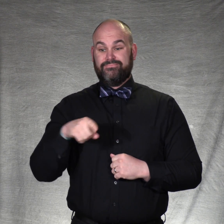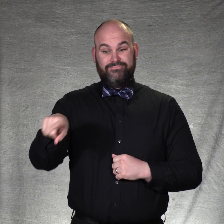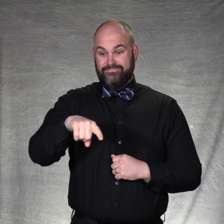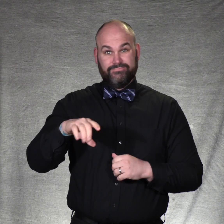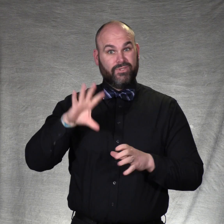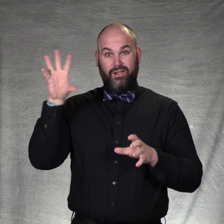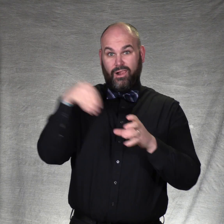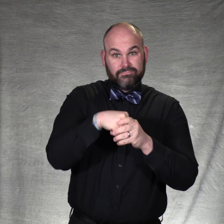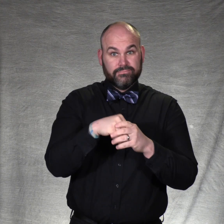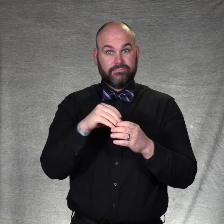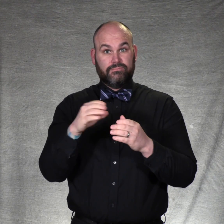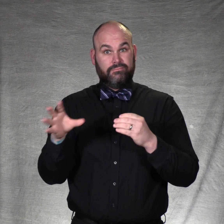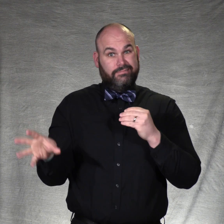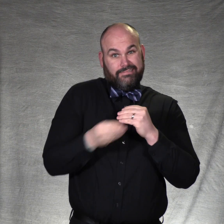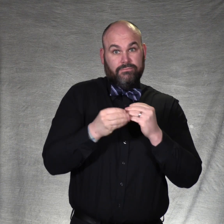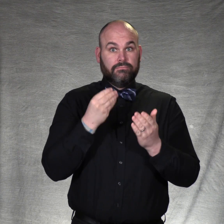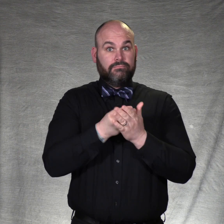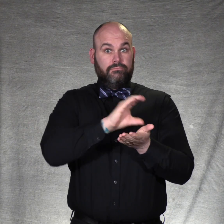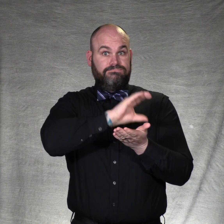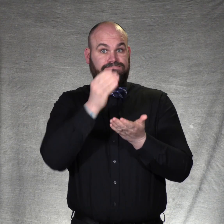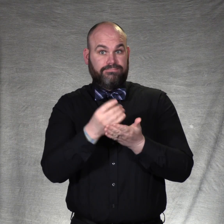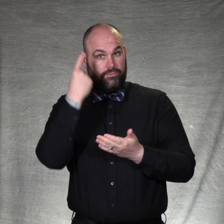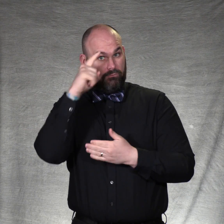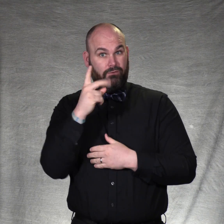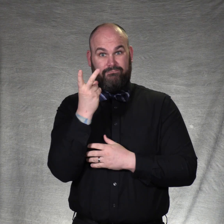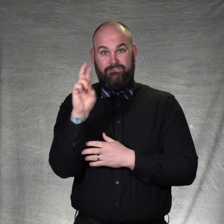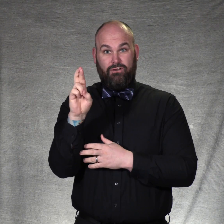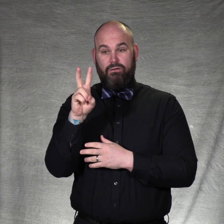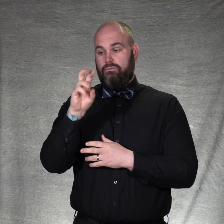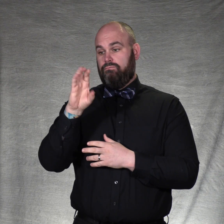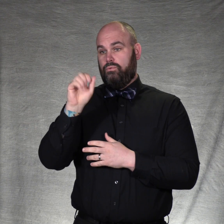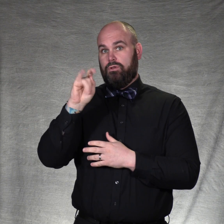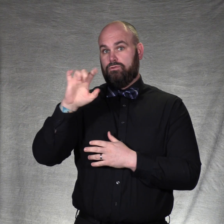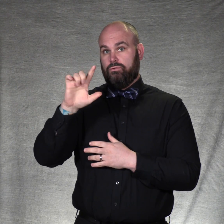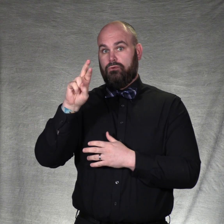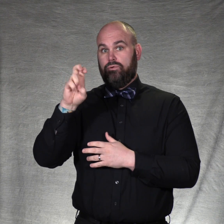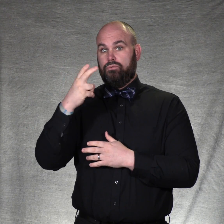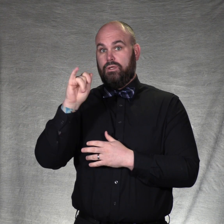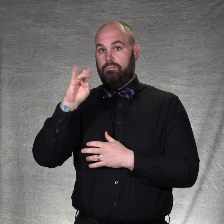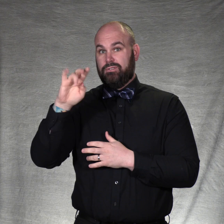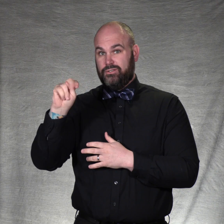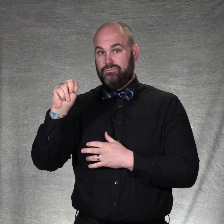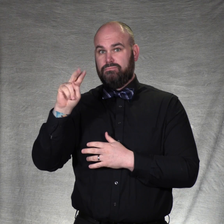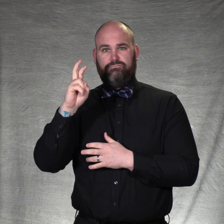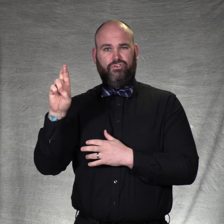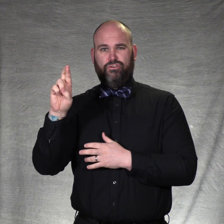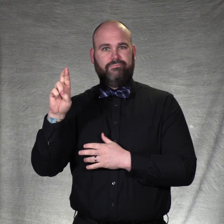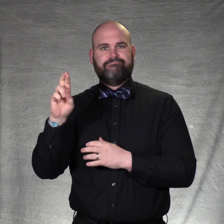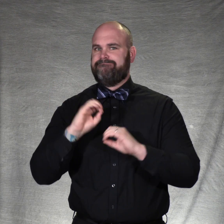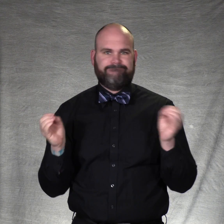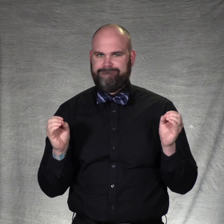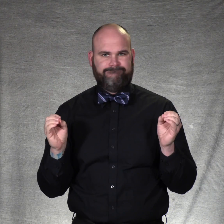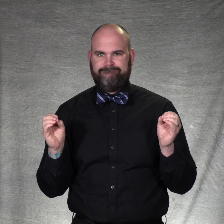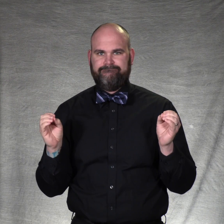They did not include additional money for Vocational Rehabilitation;